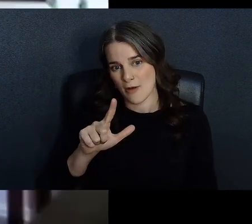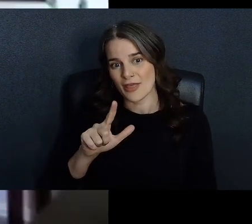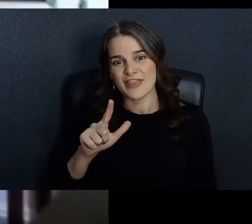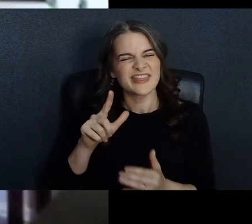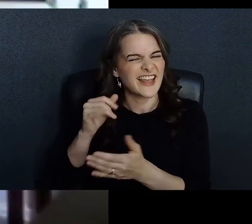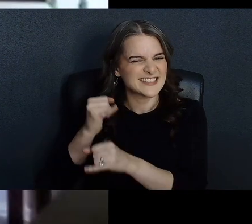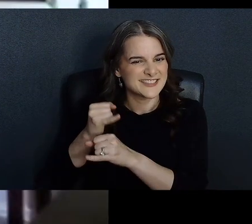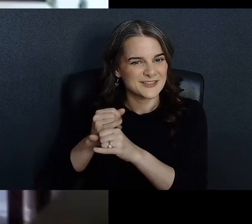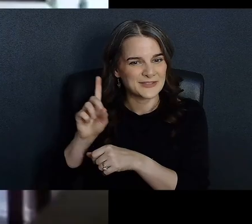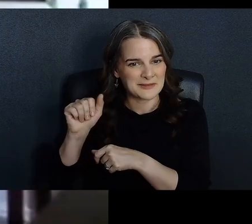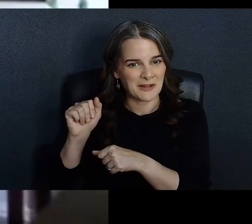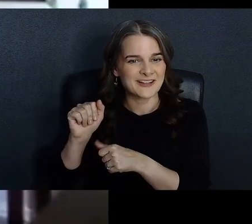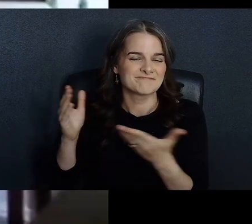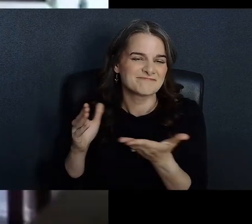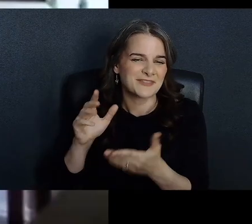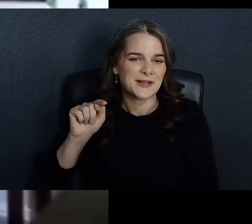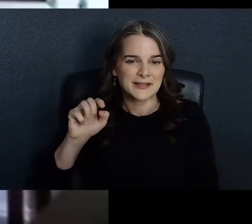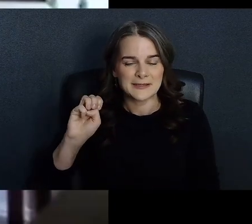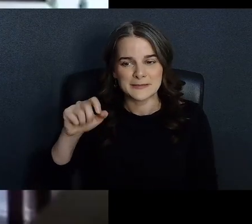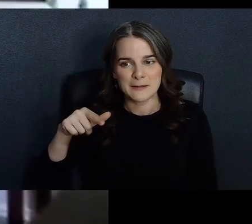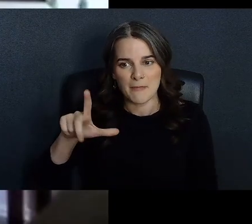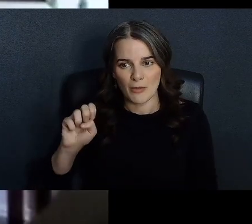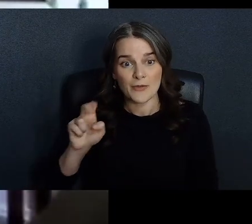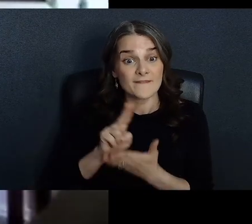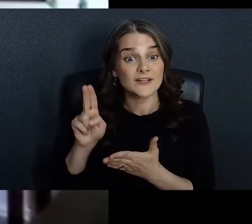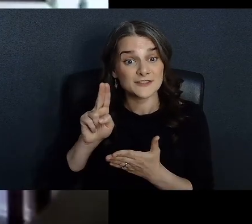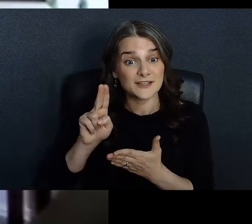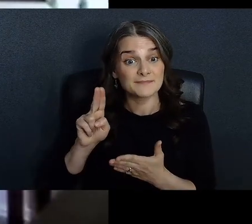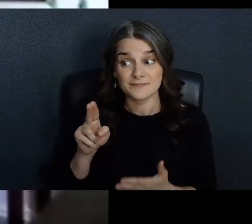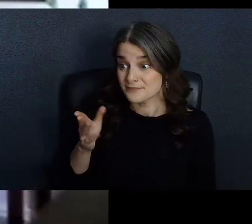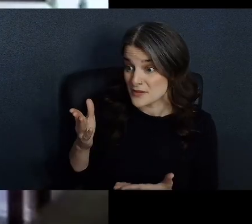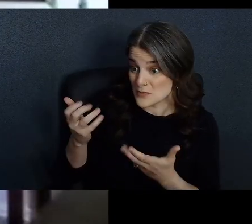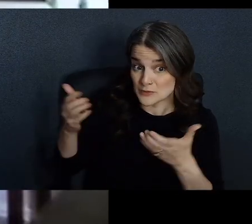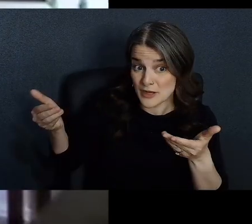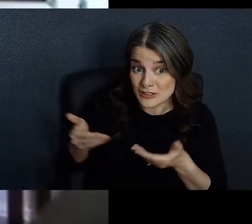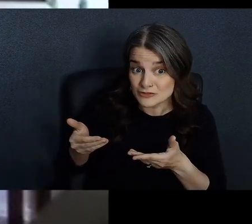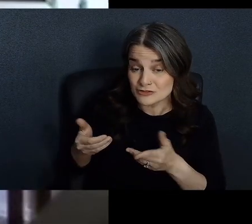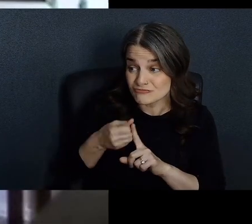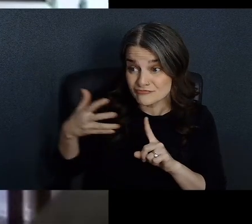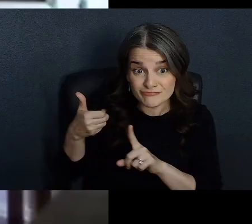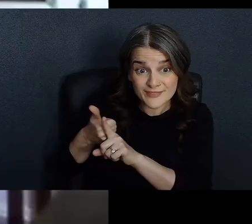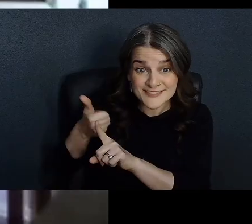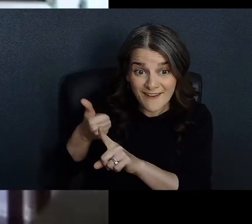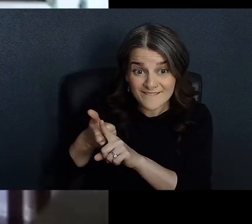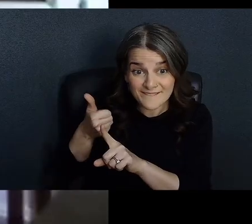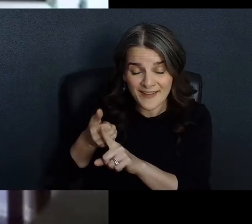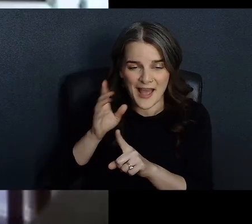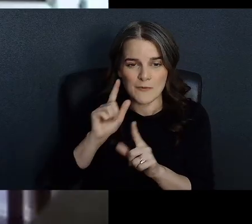So Jule Ann, I know that you will want to probably introduce yourself, so I'm going to pass it right over on to you.